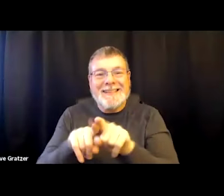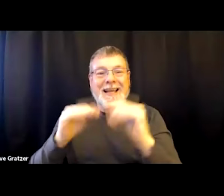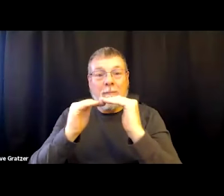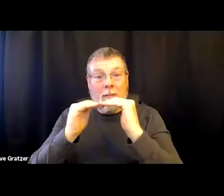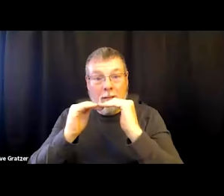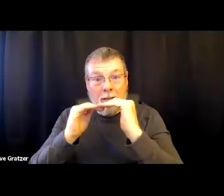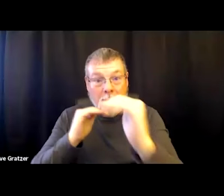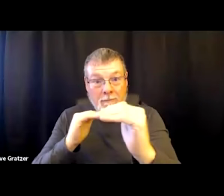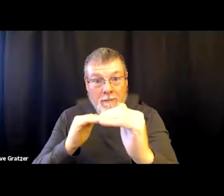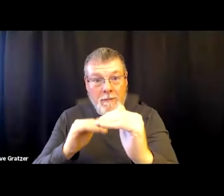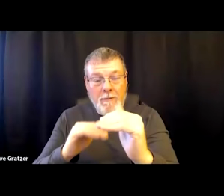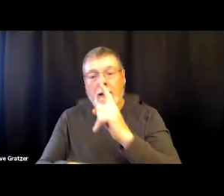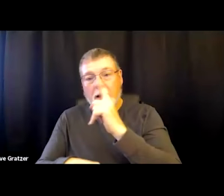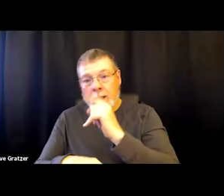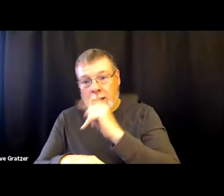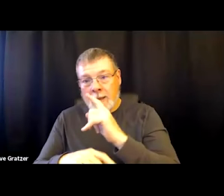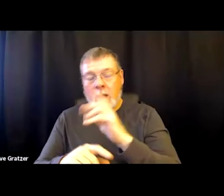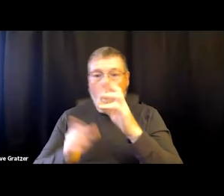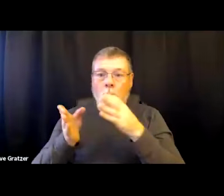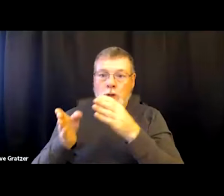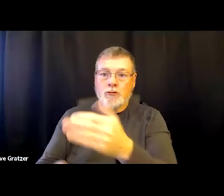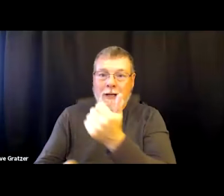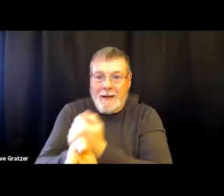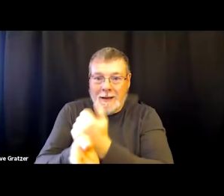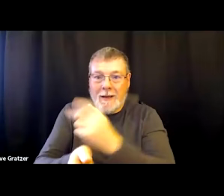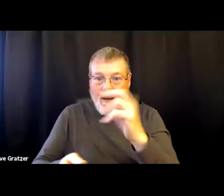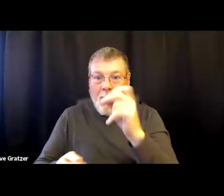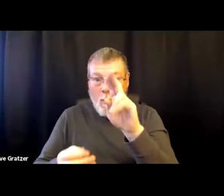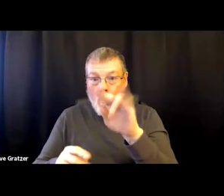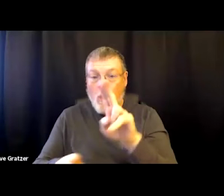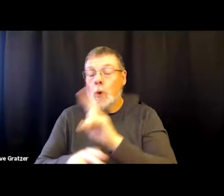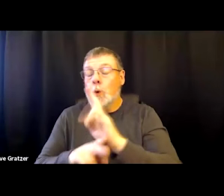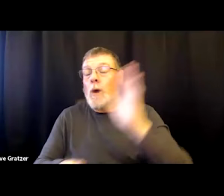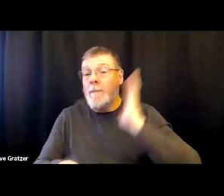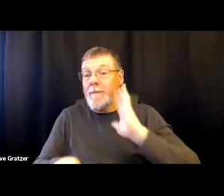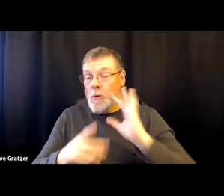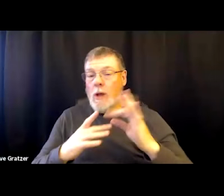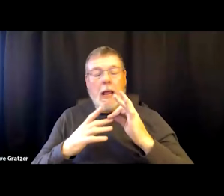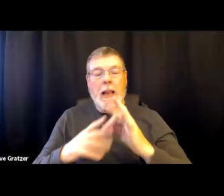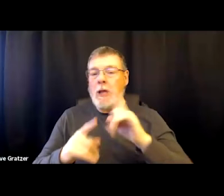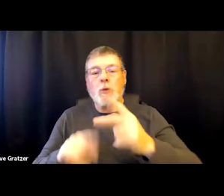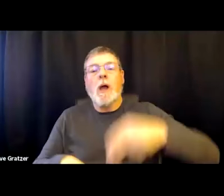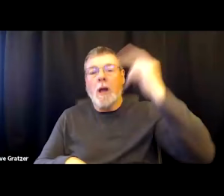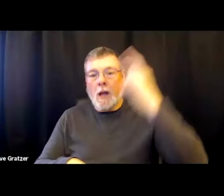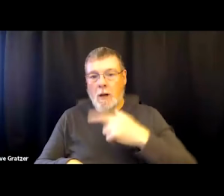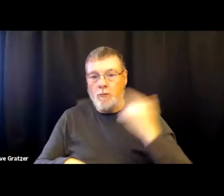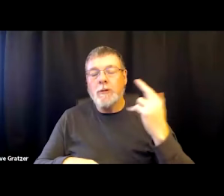of either synthetic or street heroin that they used before, leading to a much higher risk for overdose.